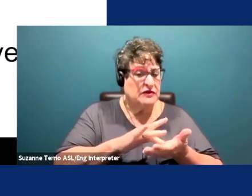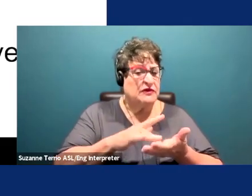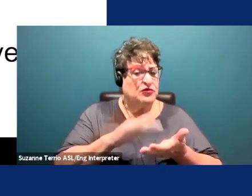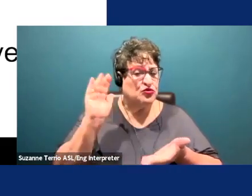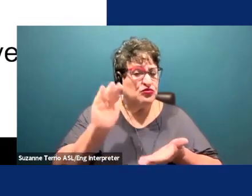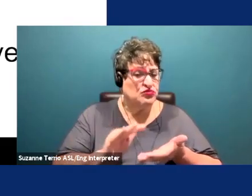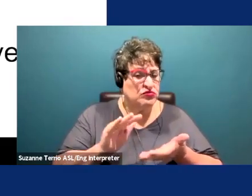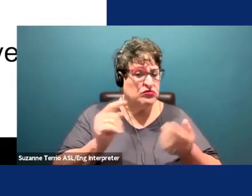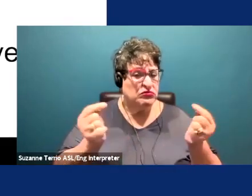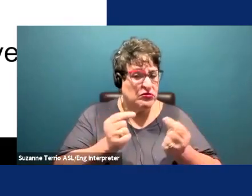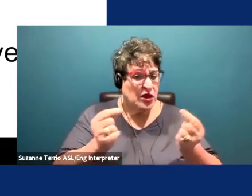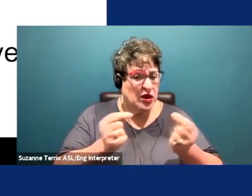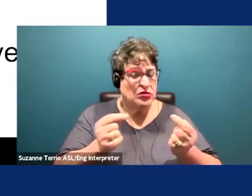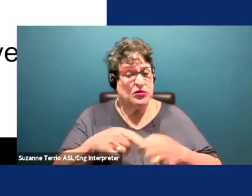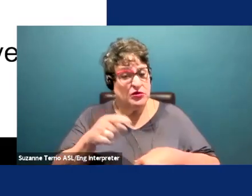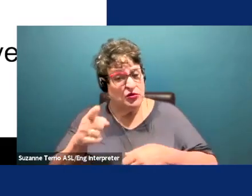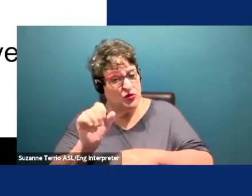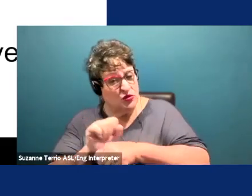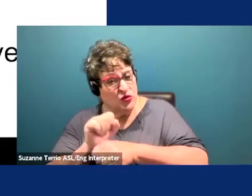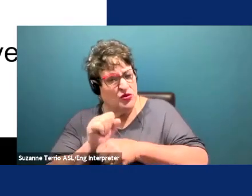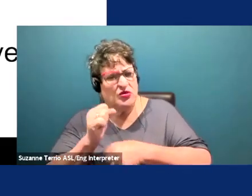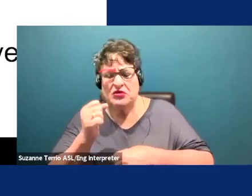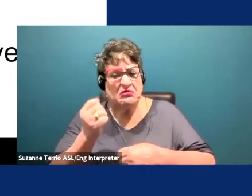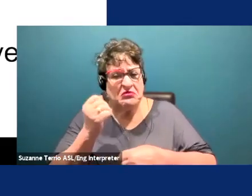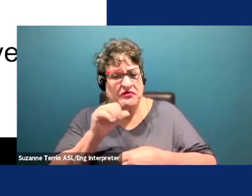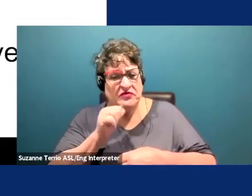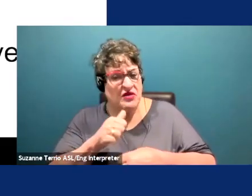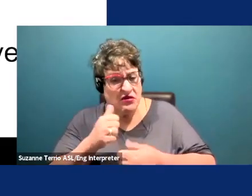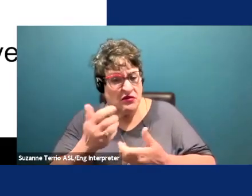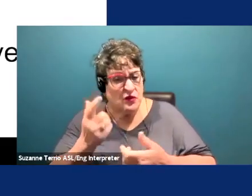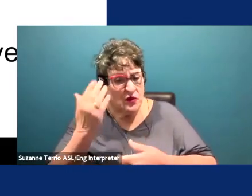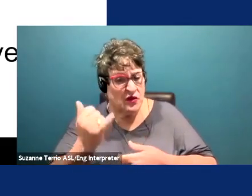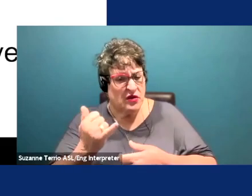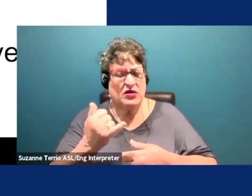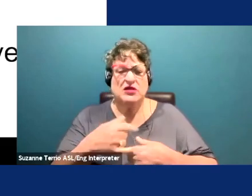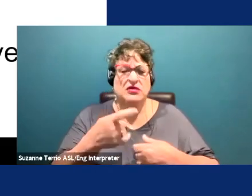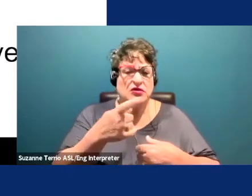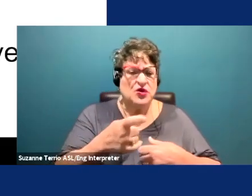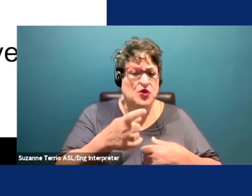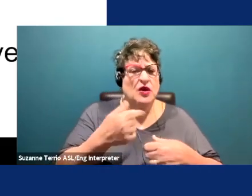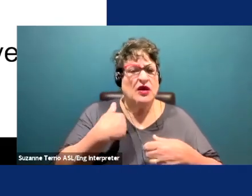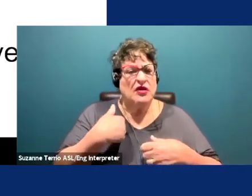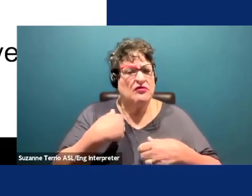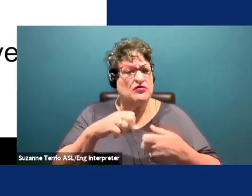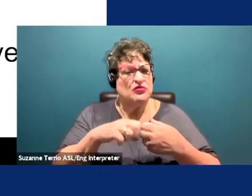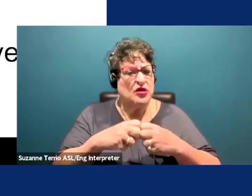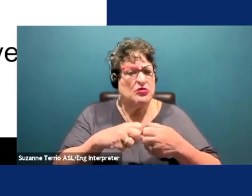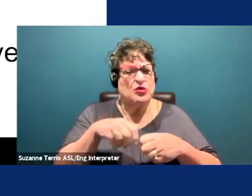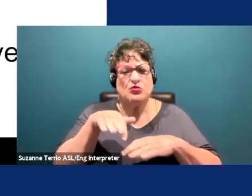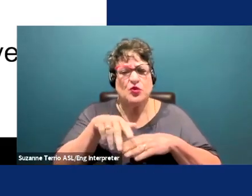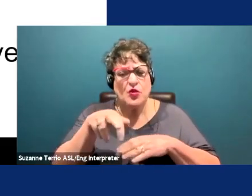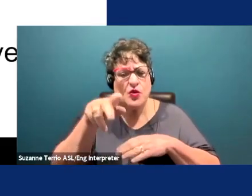If not, why? Do you have any mobility issues? Like, are you able to walk up the stairs or pick up things easily?